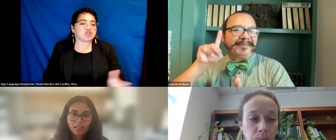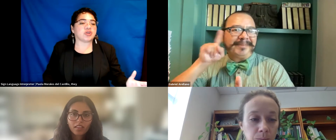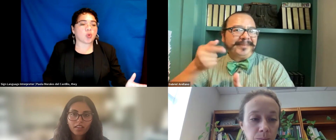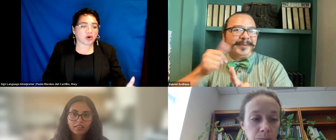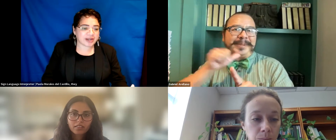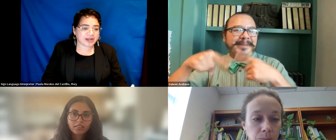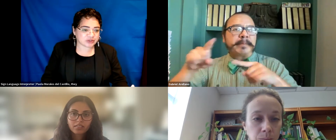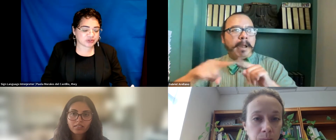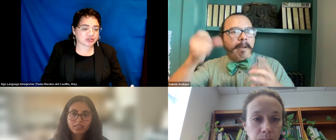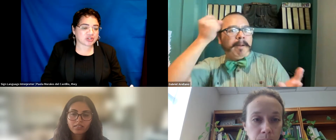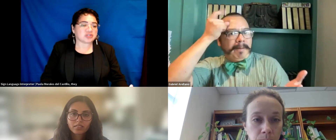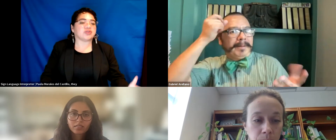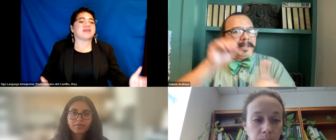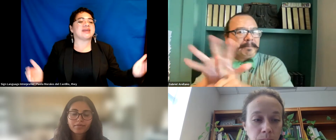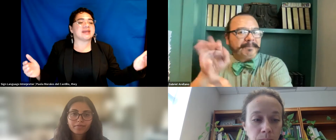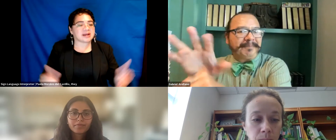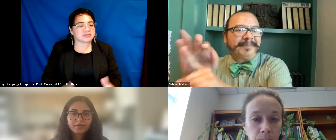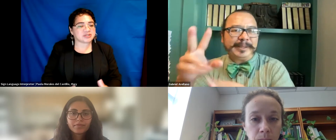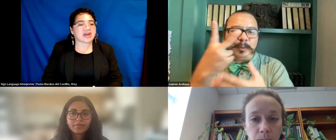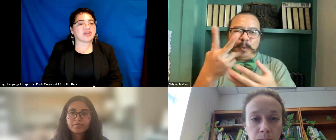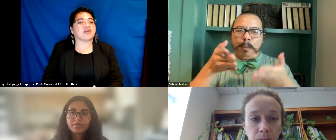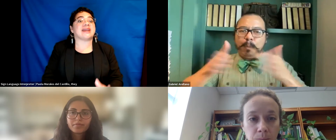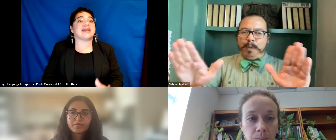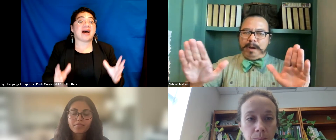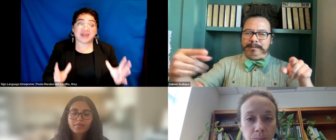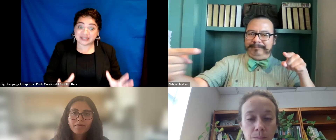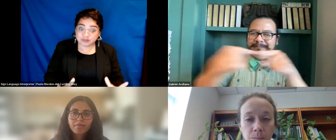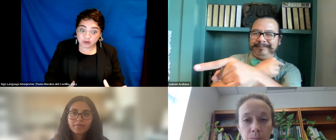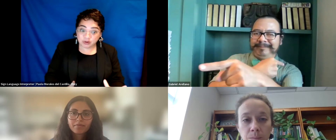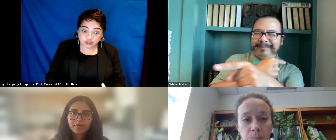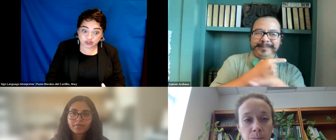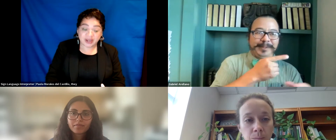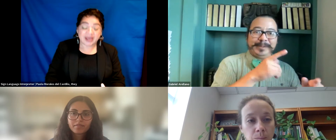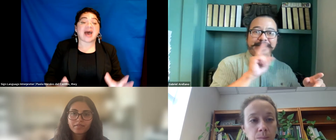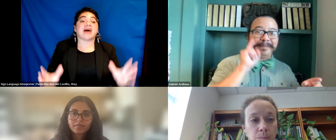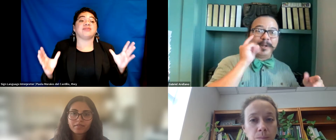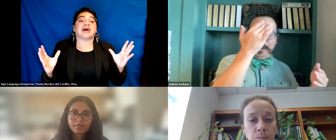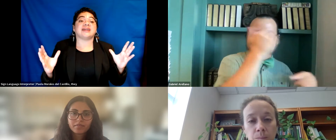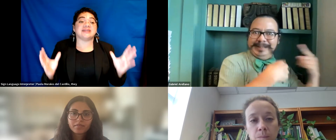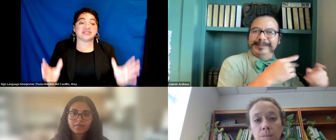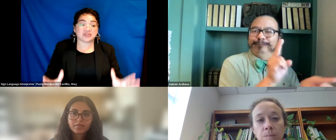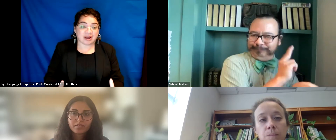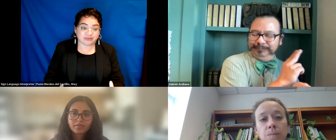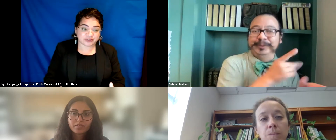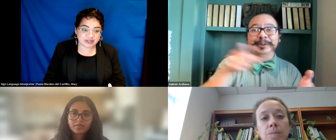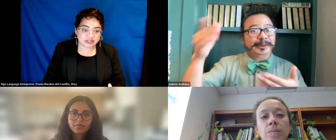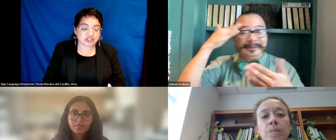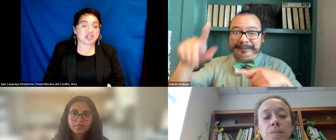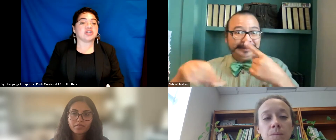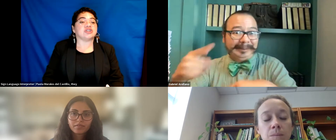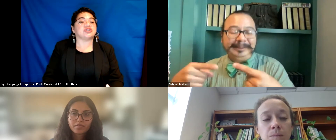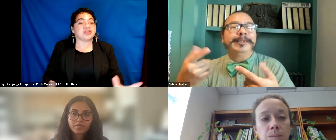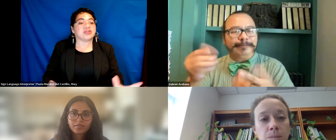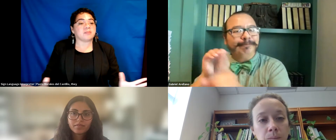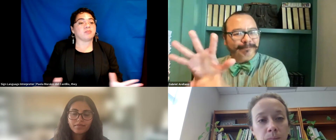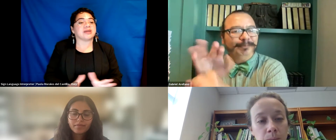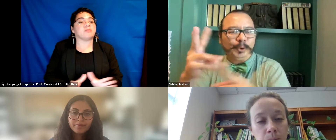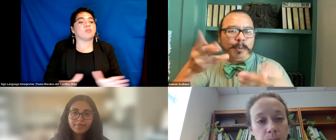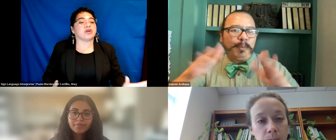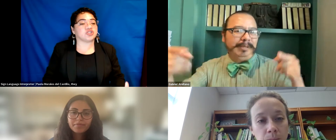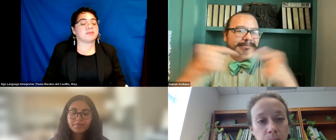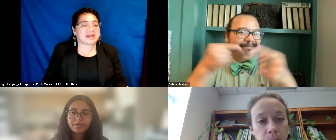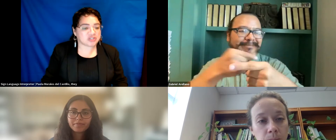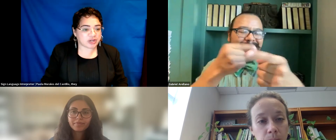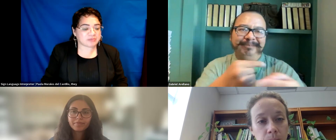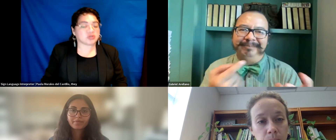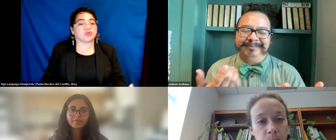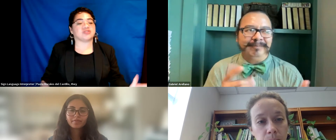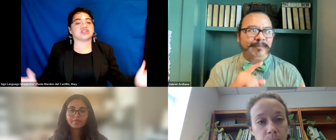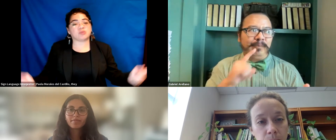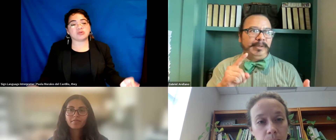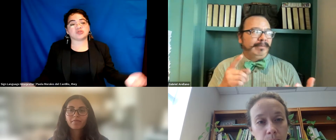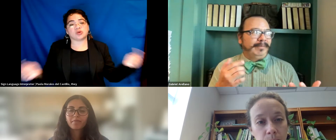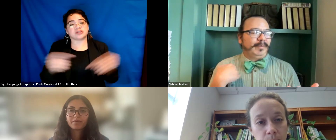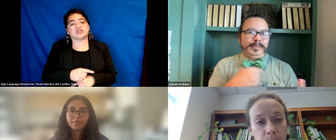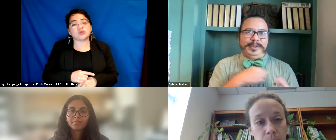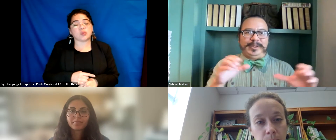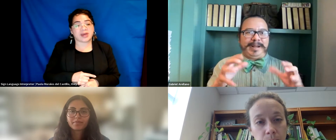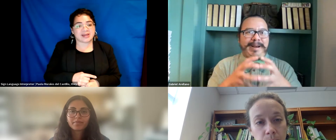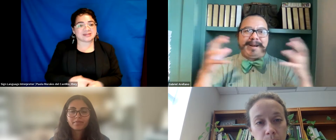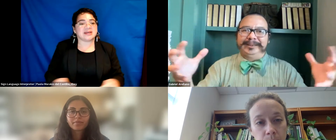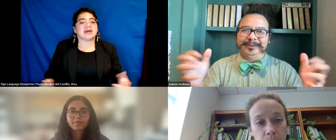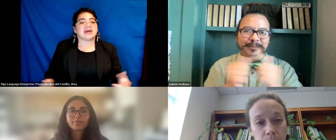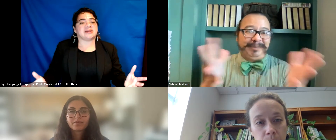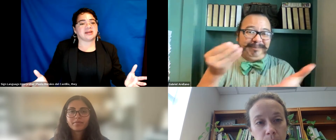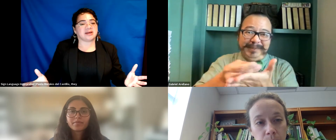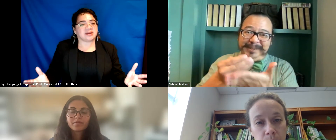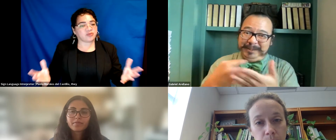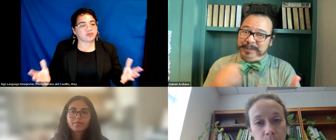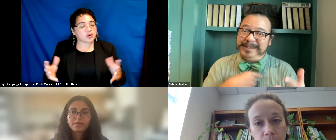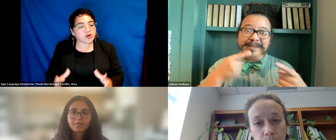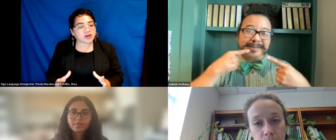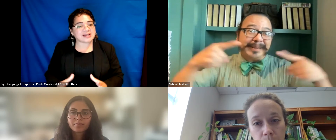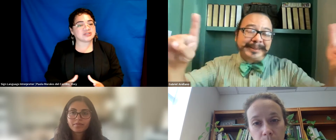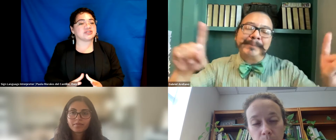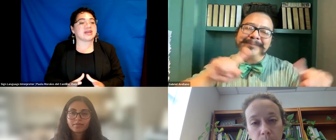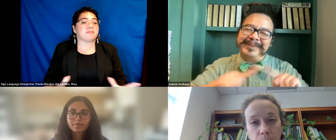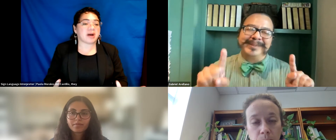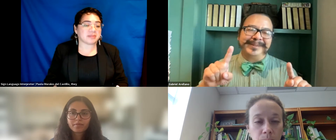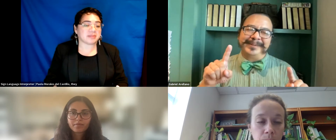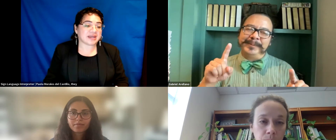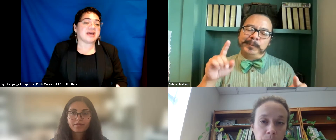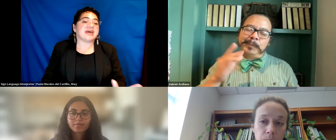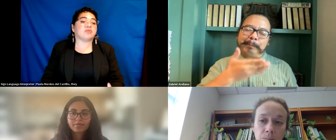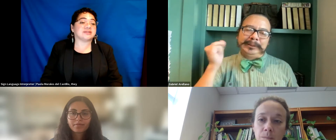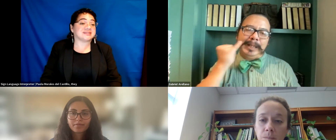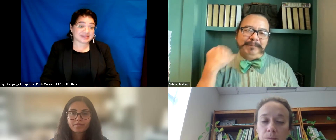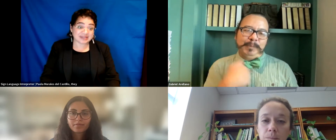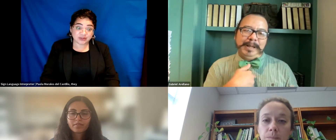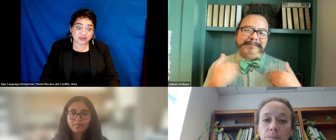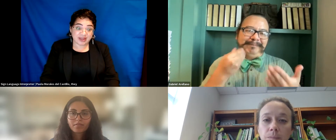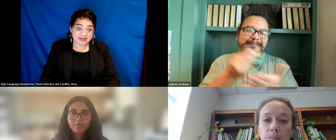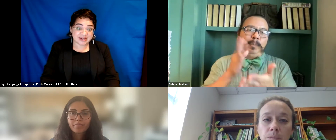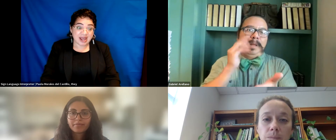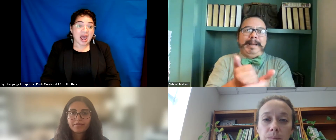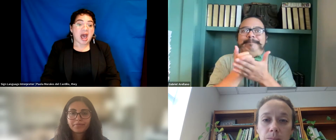Sign Language Interpreter | Paola Morales del Castillo, they: to the organizers, so that they can come together and have that exposure, have that initial conversation to them, bring it more into the mainstream. So this exposure works in two ways, and uh for the organizers and the public. It was a successful event.